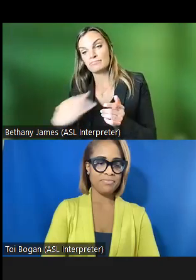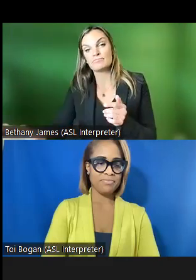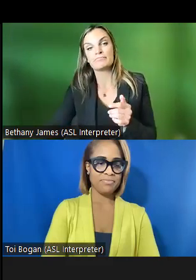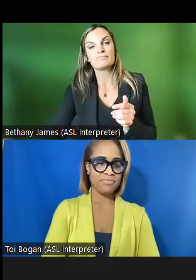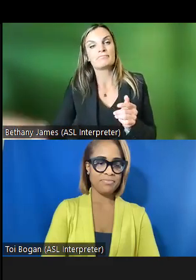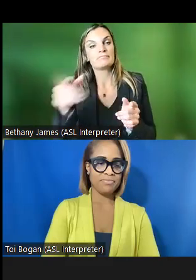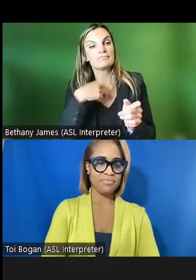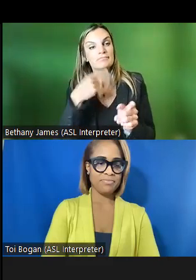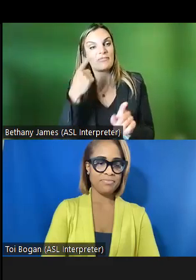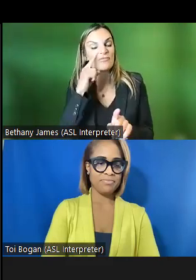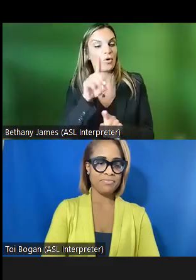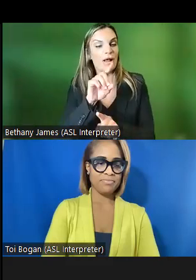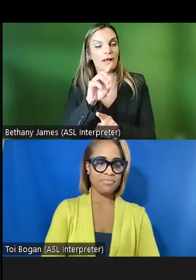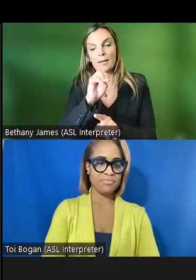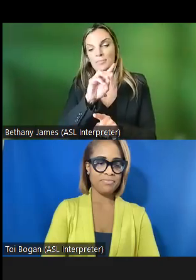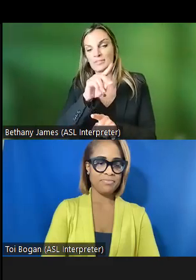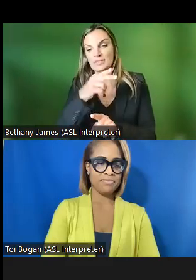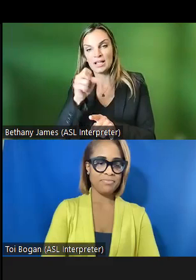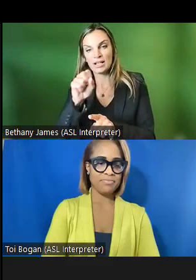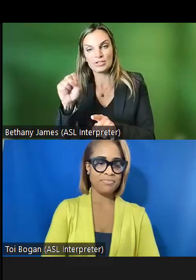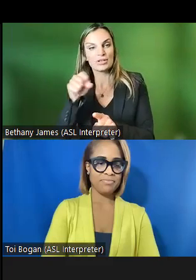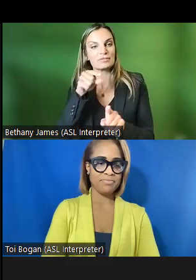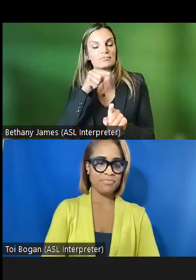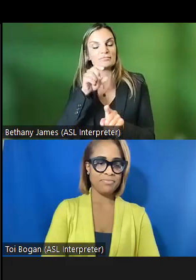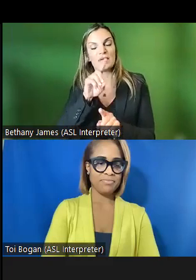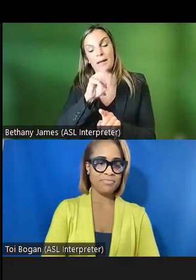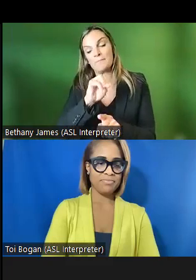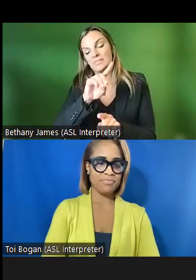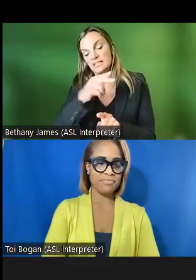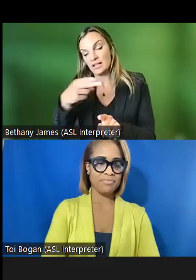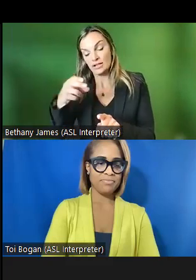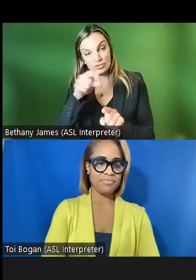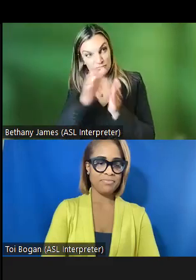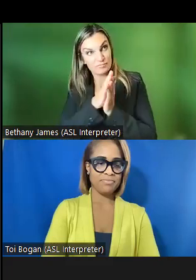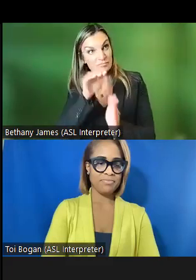of human services health and human services was doing and the department asked for some